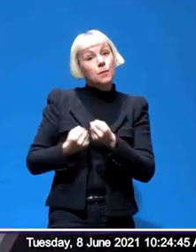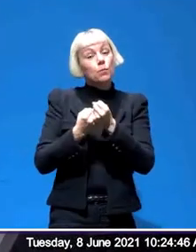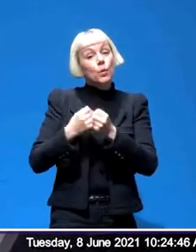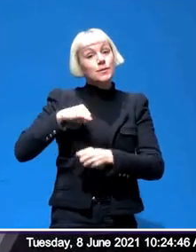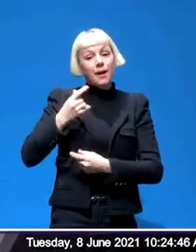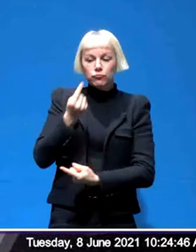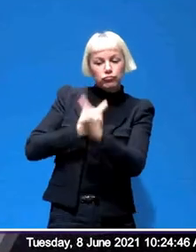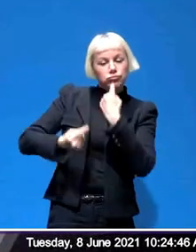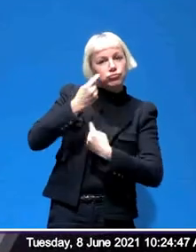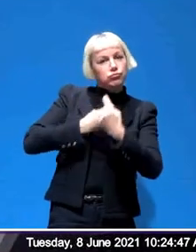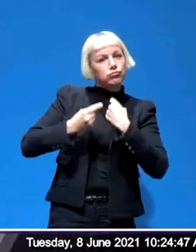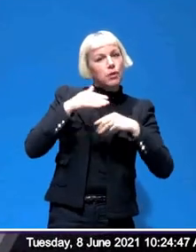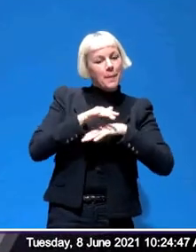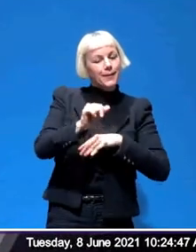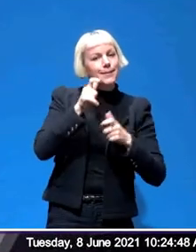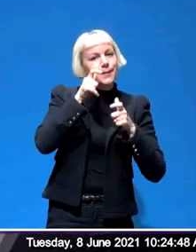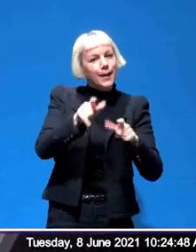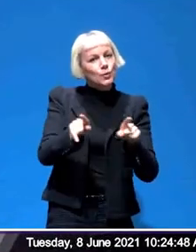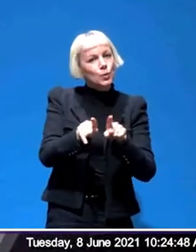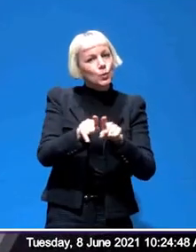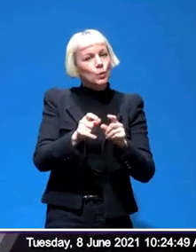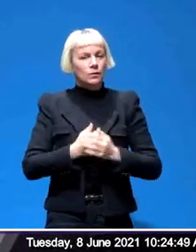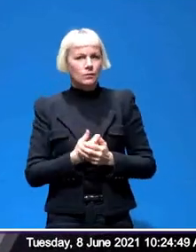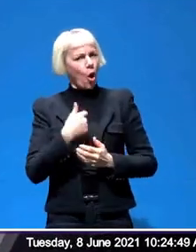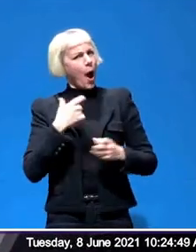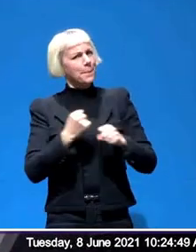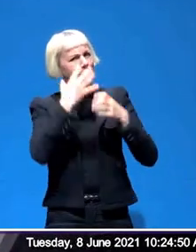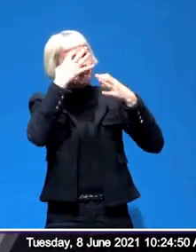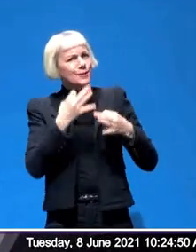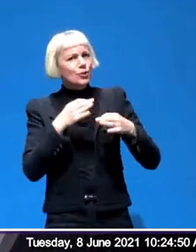When I was consulted, I made decisions about care for Daniel or medication,